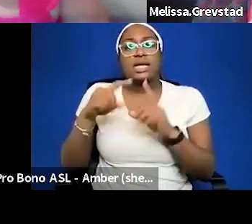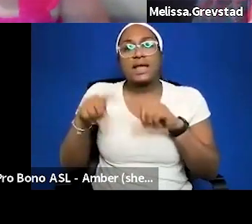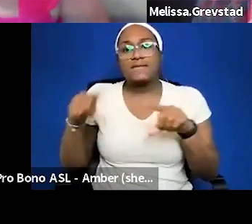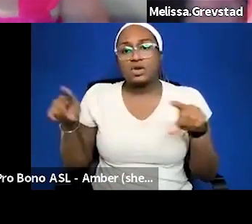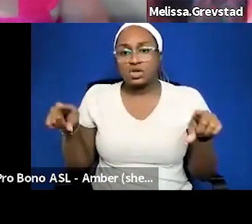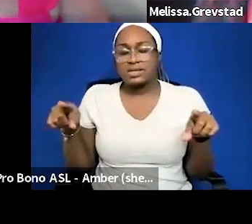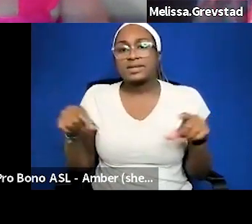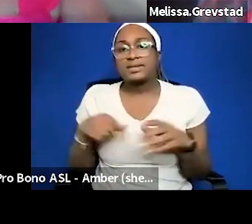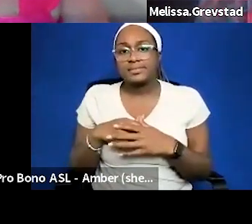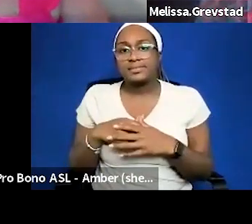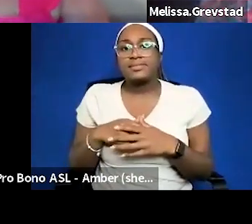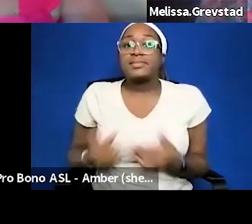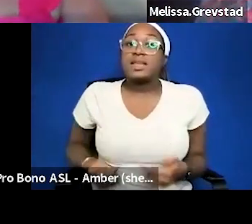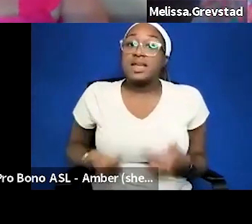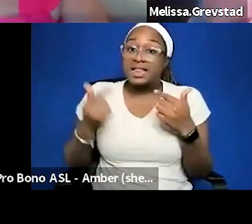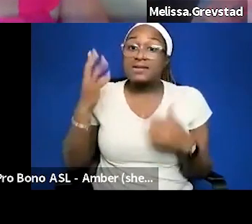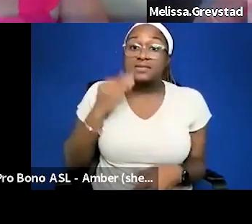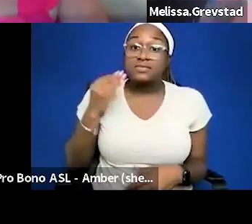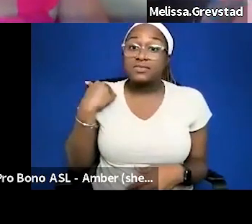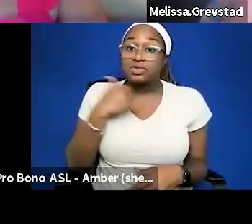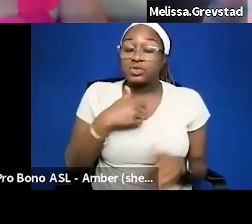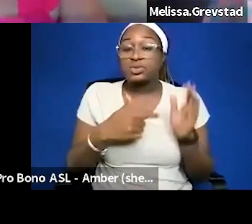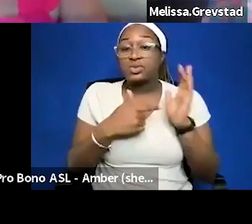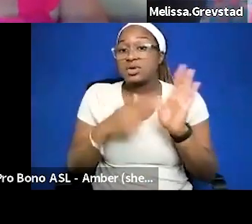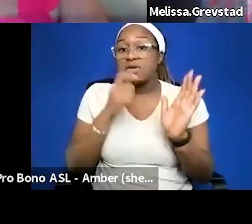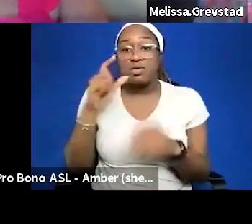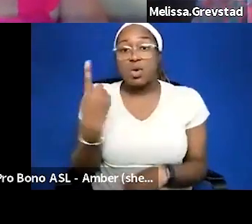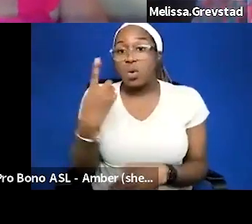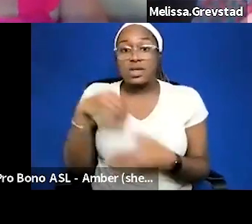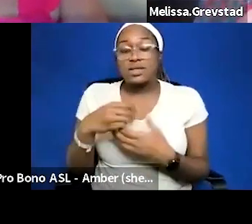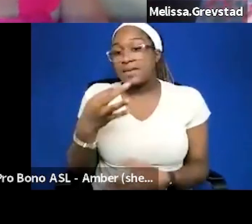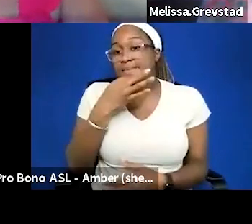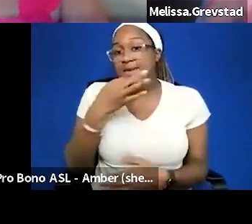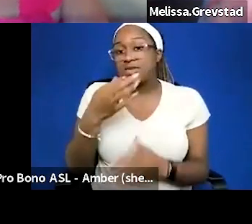of lived experiences that we portray, not just with the master brand, which is what Dana and I are